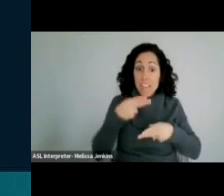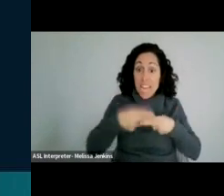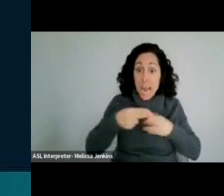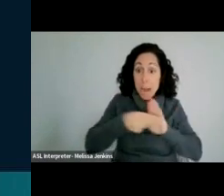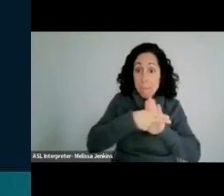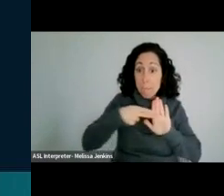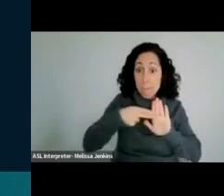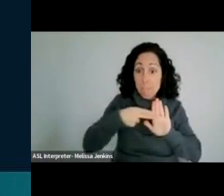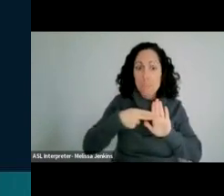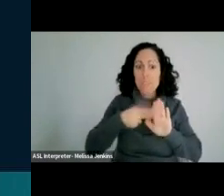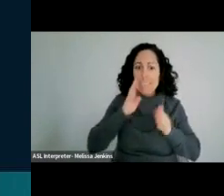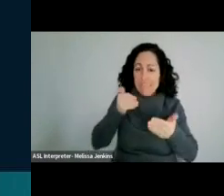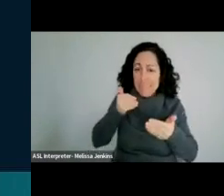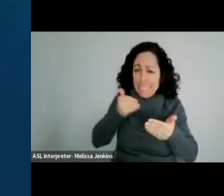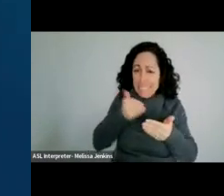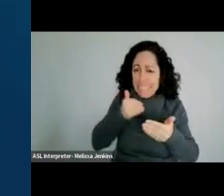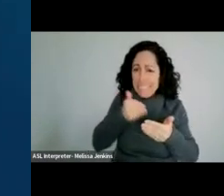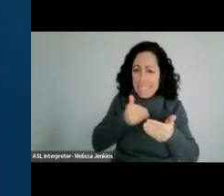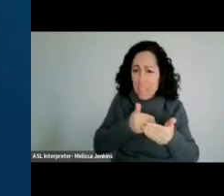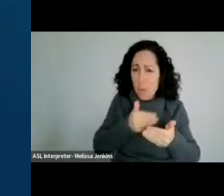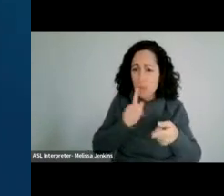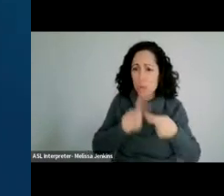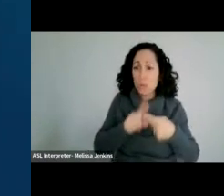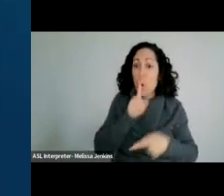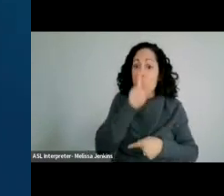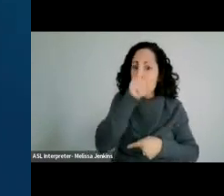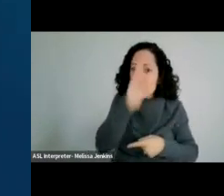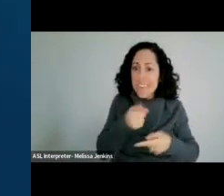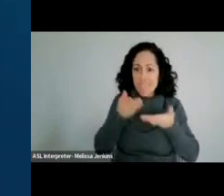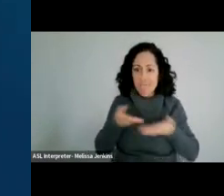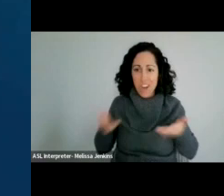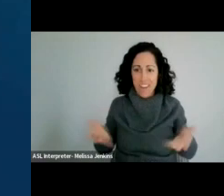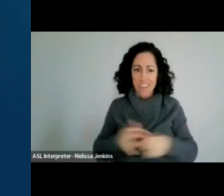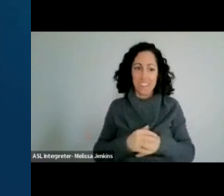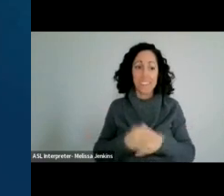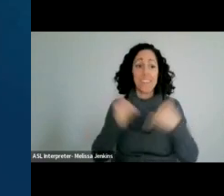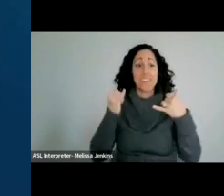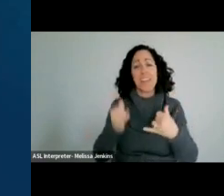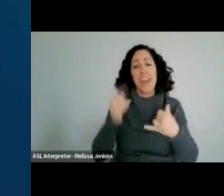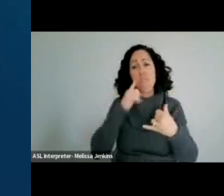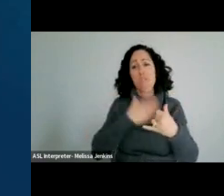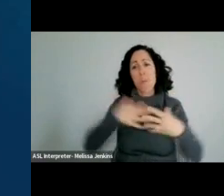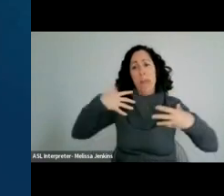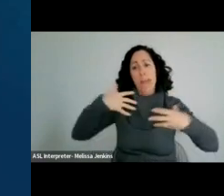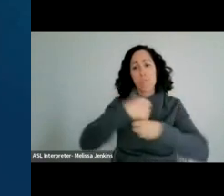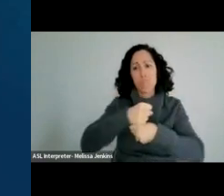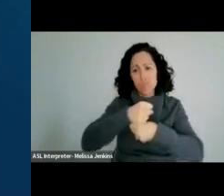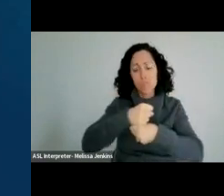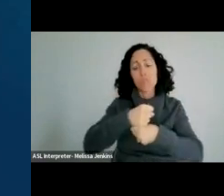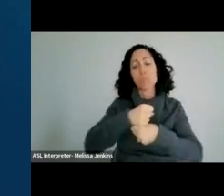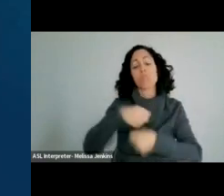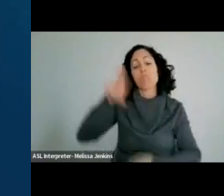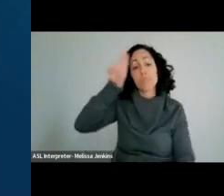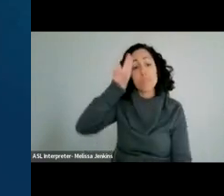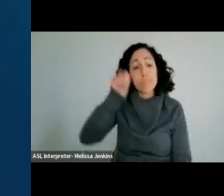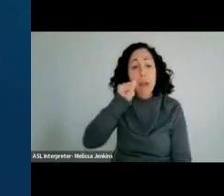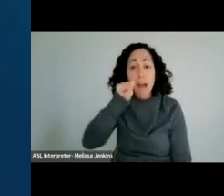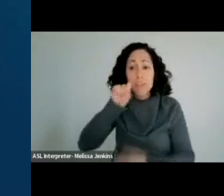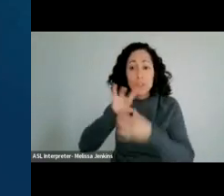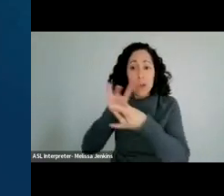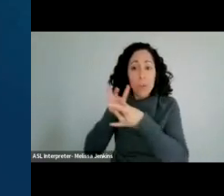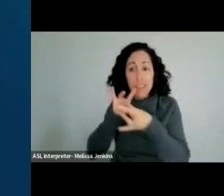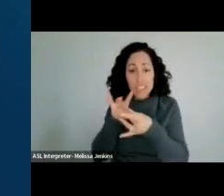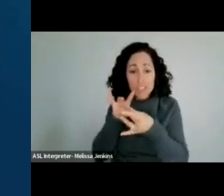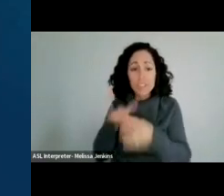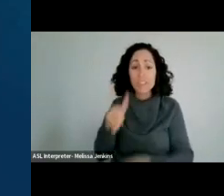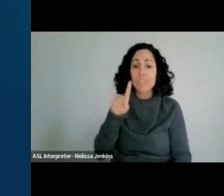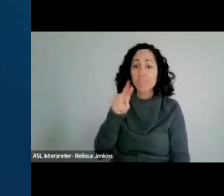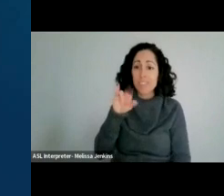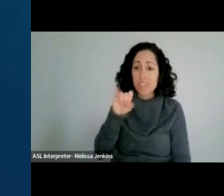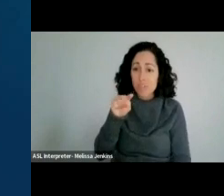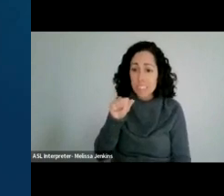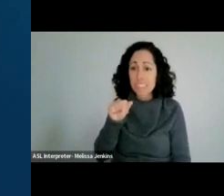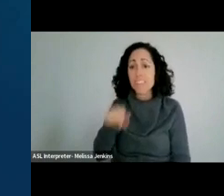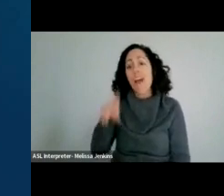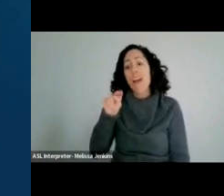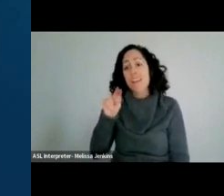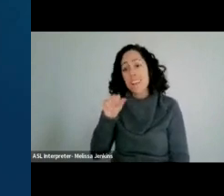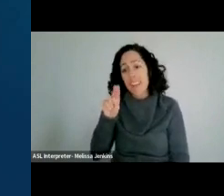So in closing, I would like to say a huge thank you to the Usher Coalition, to Krista and Nancy for inviting ProQR to